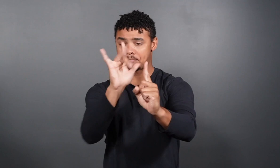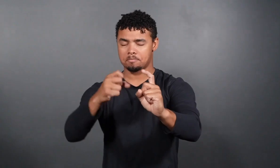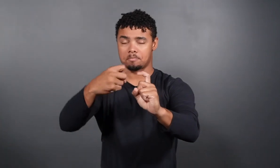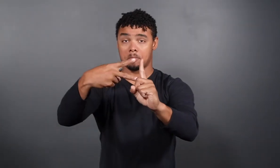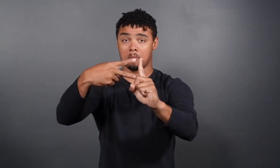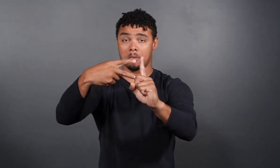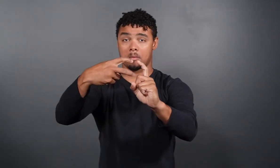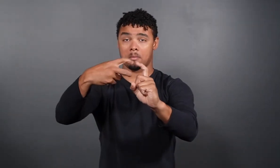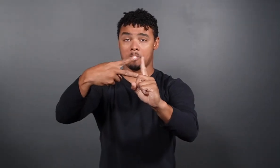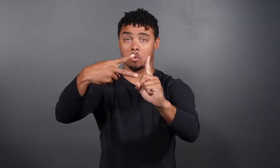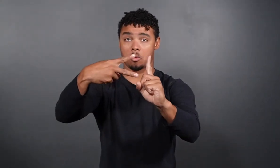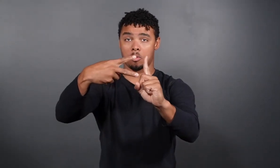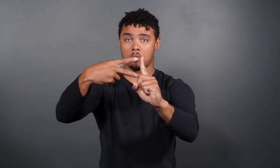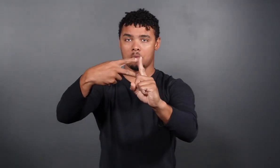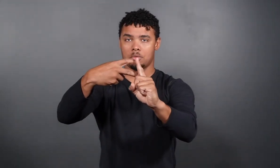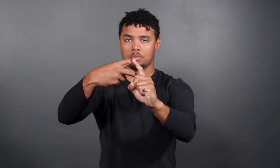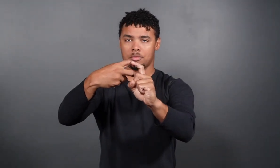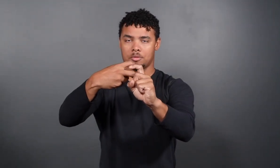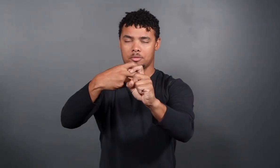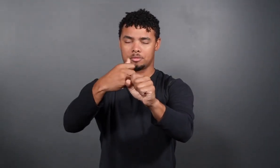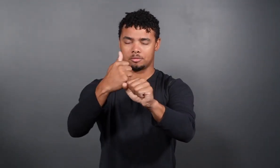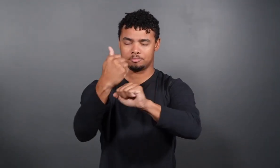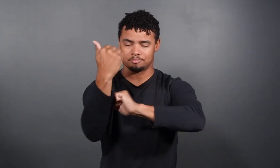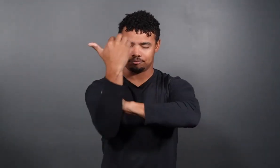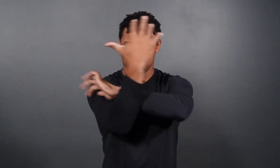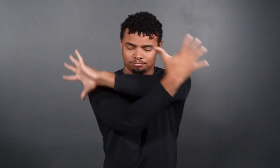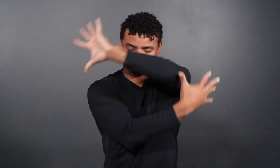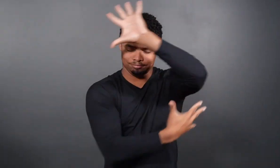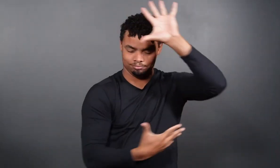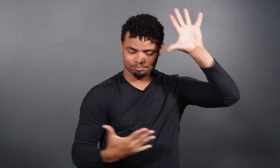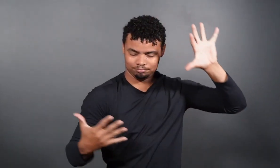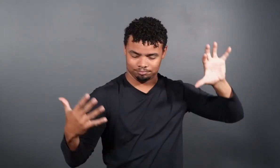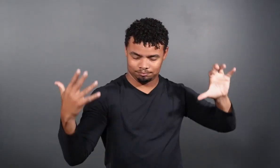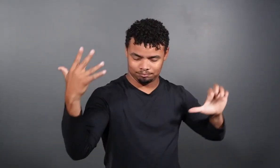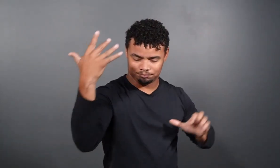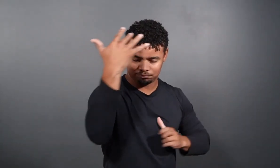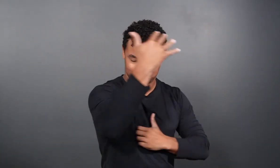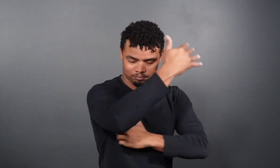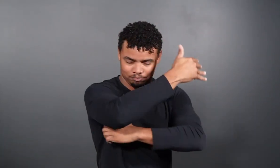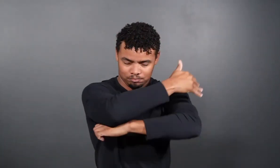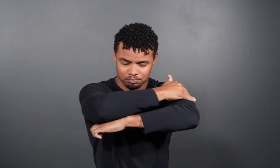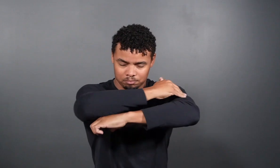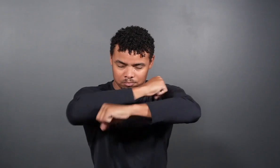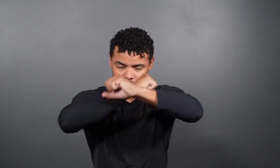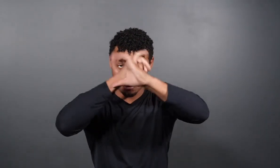he taps it it shimmers the screen swirls again, taking us into…